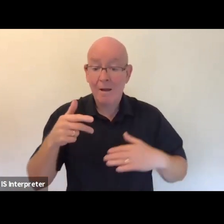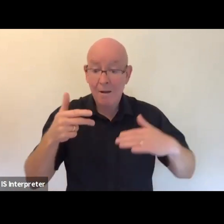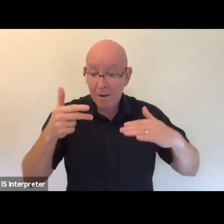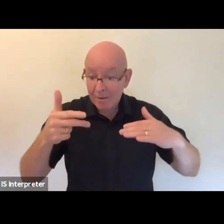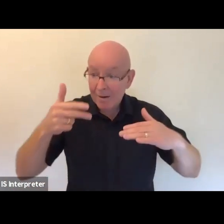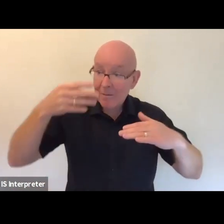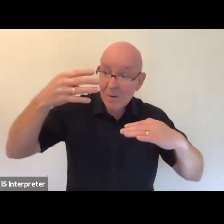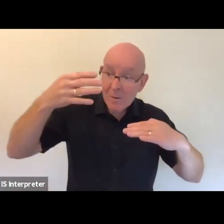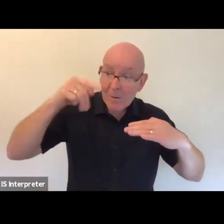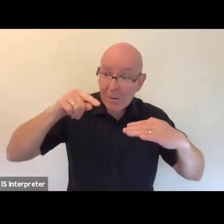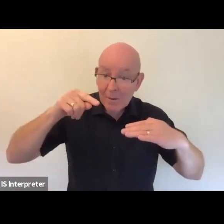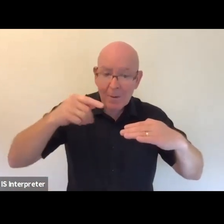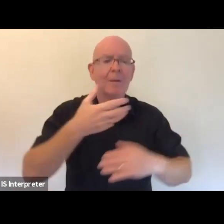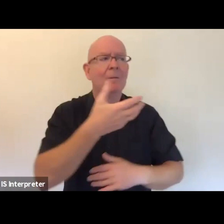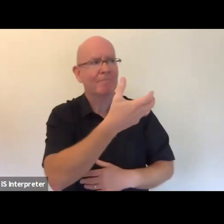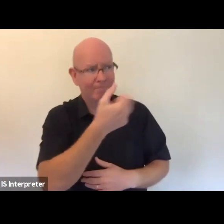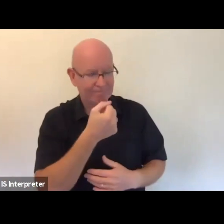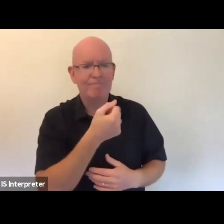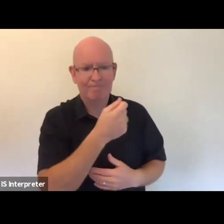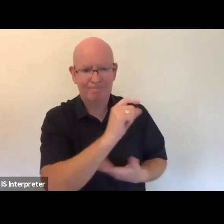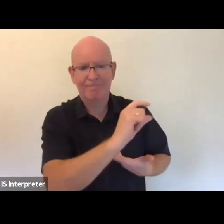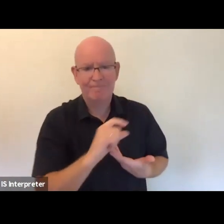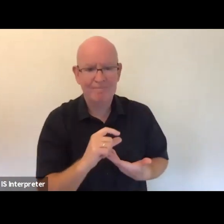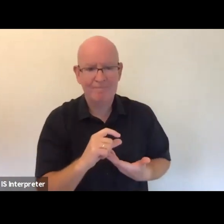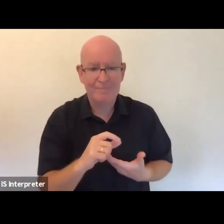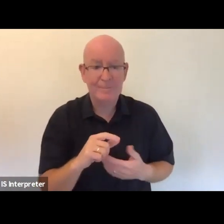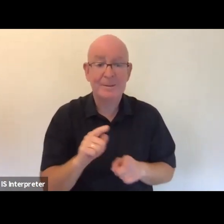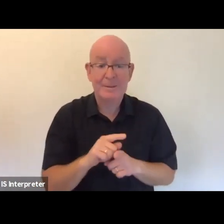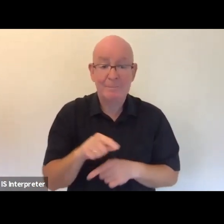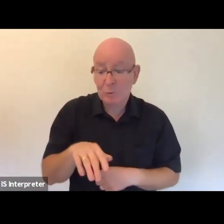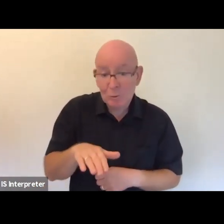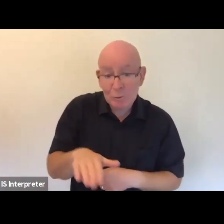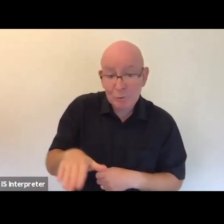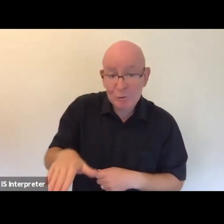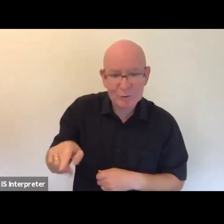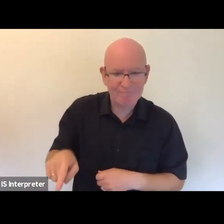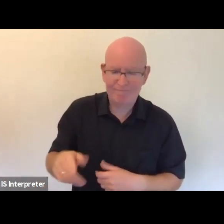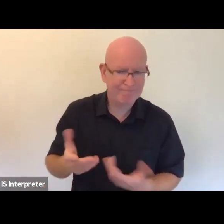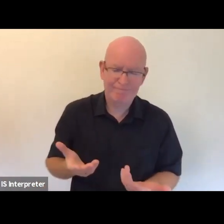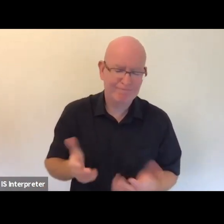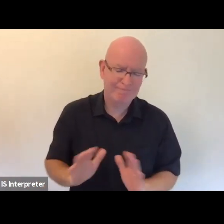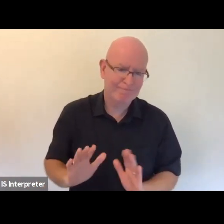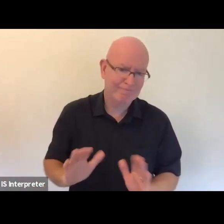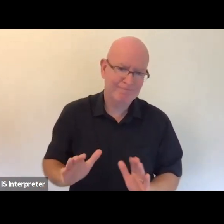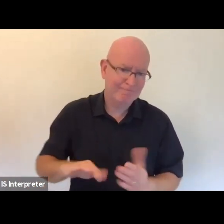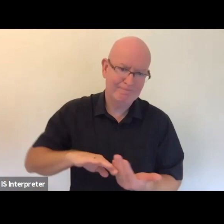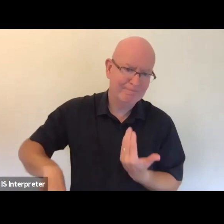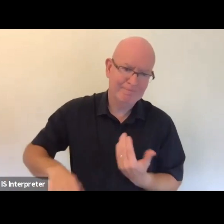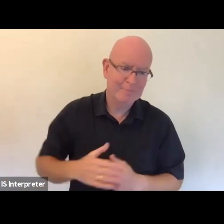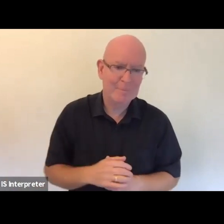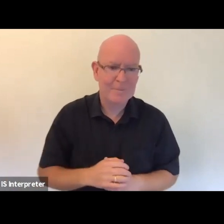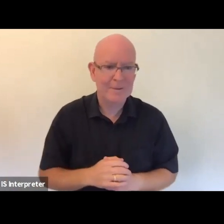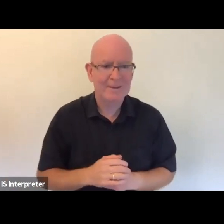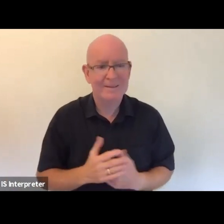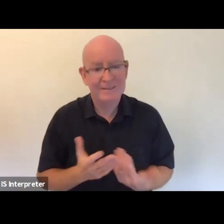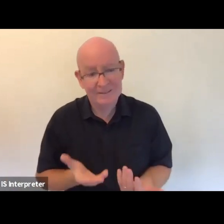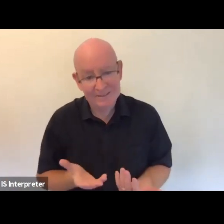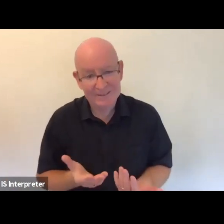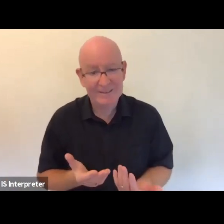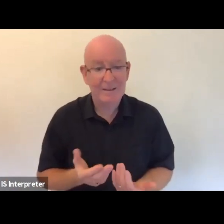So, 17 years old they will not get the disability subsidy.